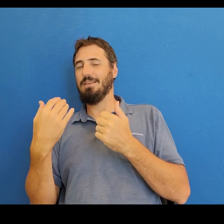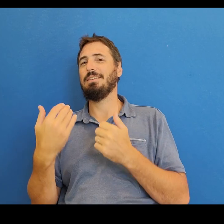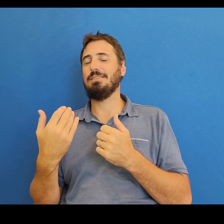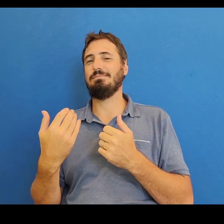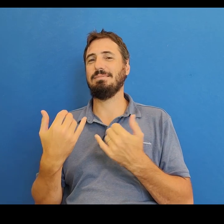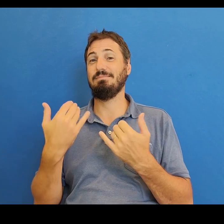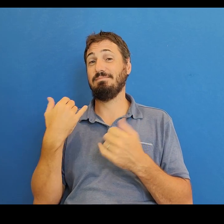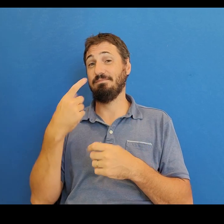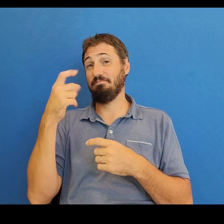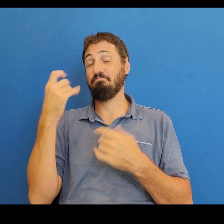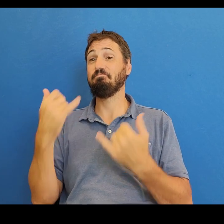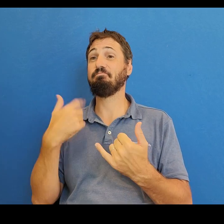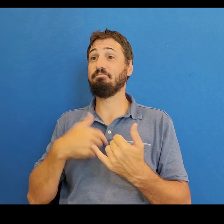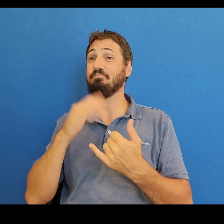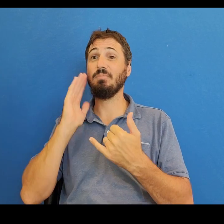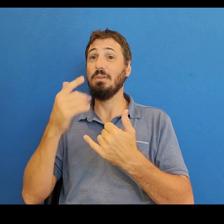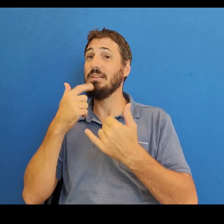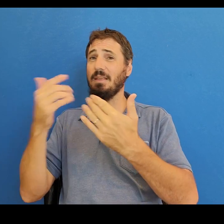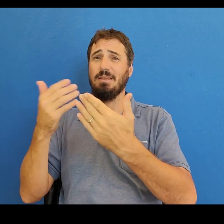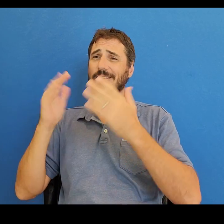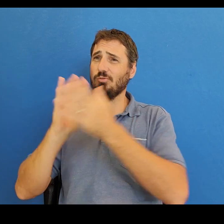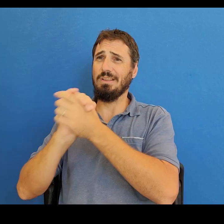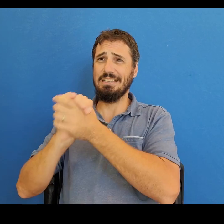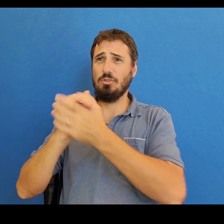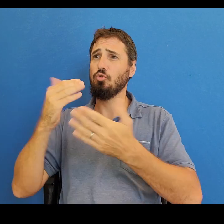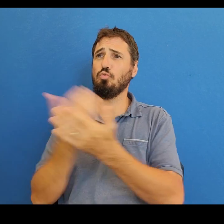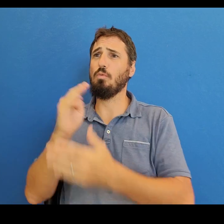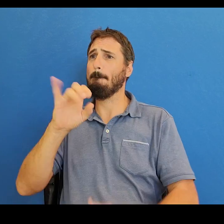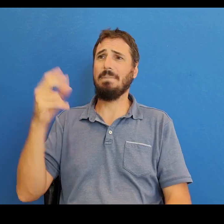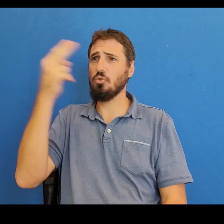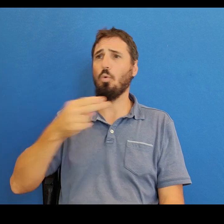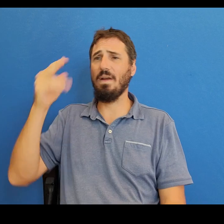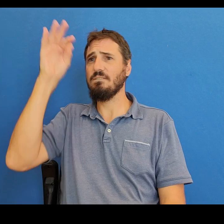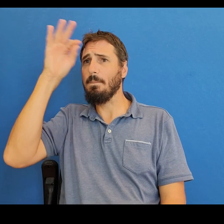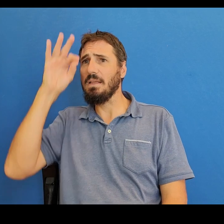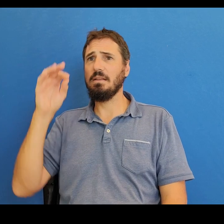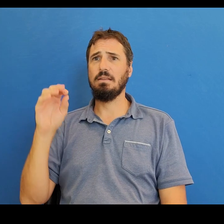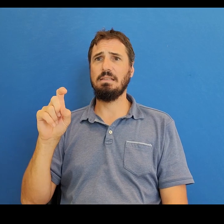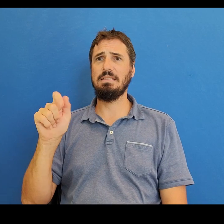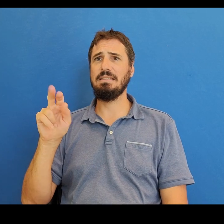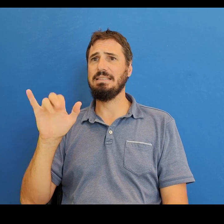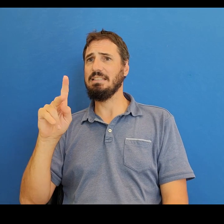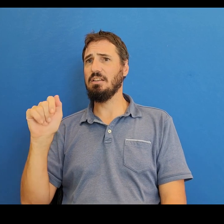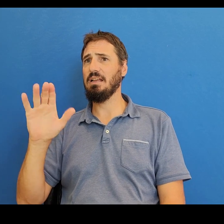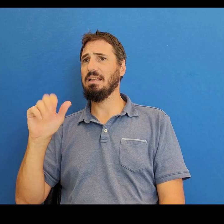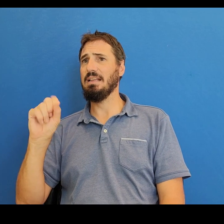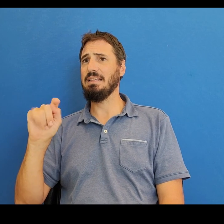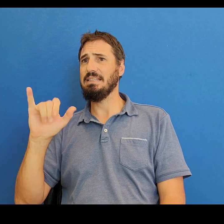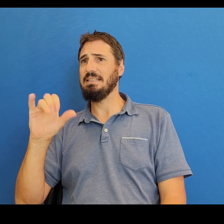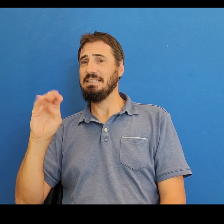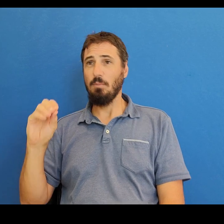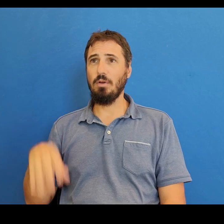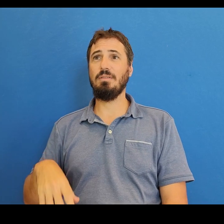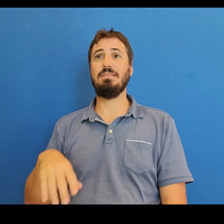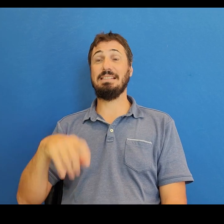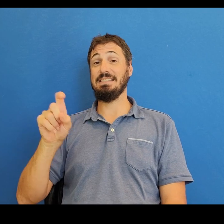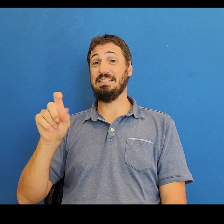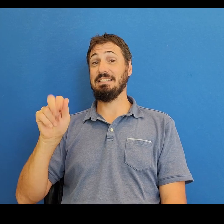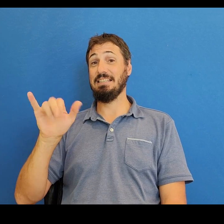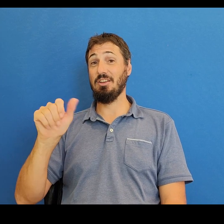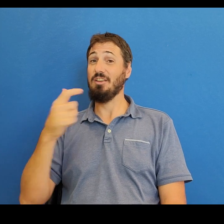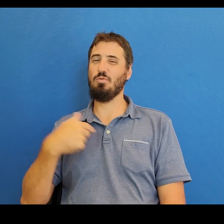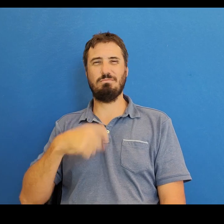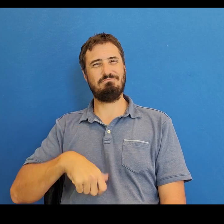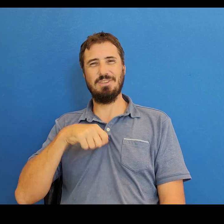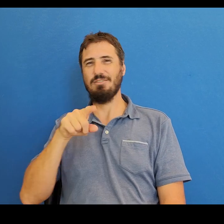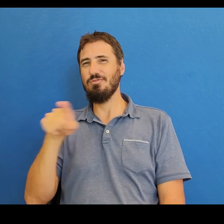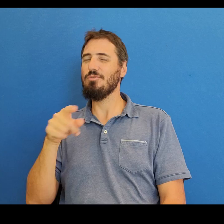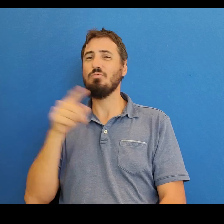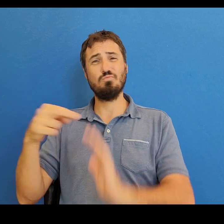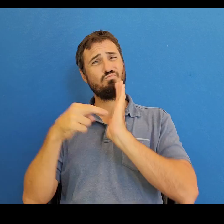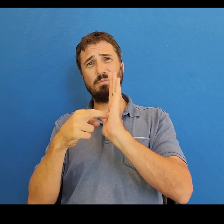Lastly, I’d like to end today’s briefing with a special shout out to our new Miss Hawai‘i Filipina – Xarika Casticimo! Xarika, we could not be prouder of your amazing accomplishment and we thank